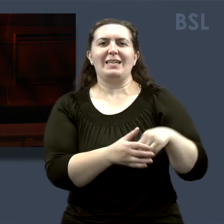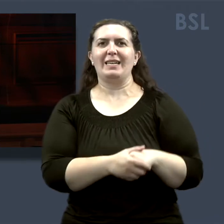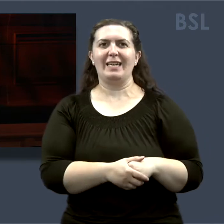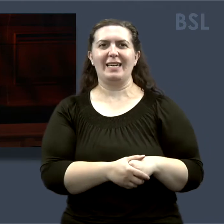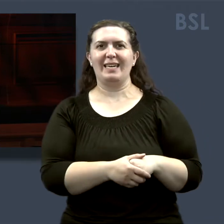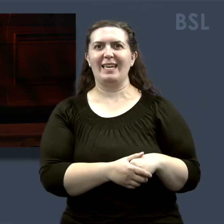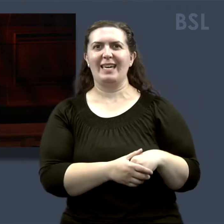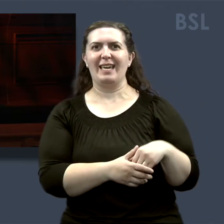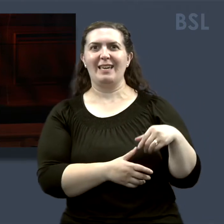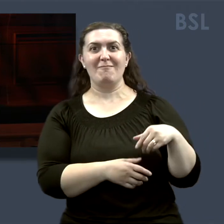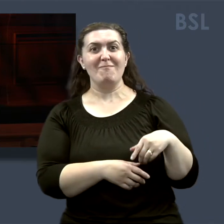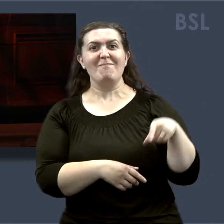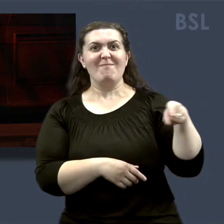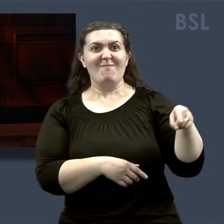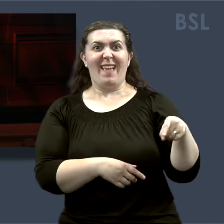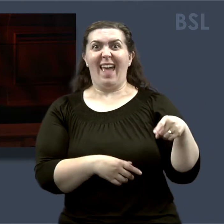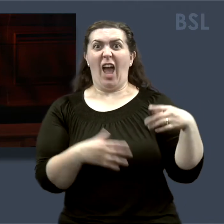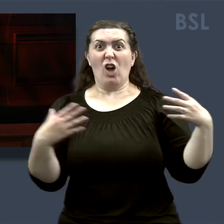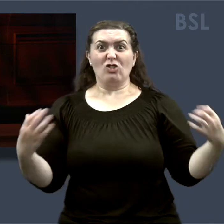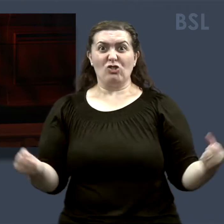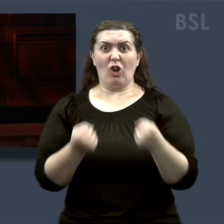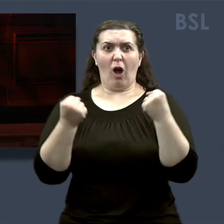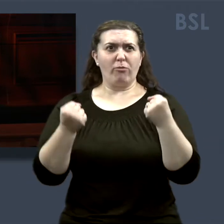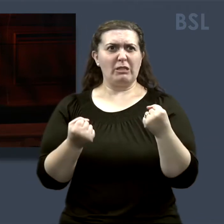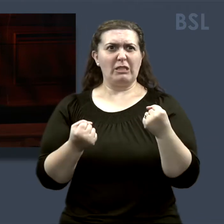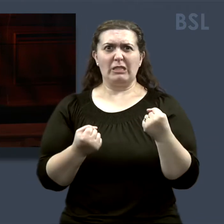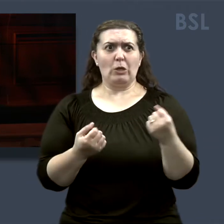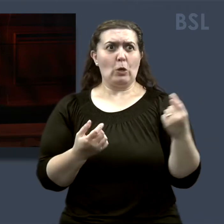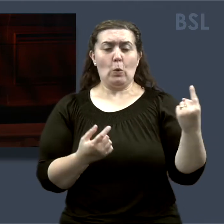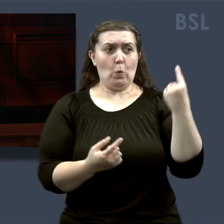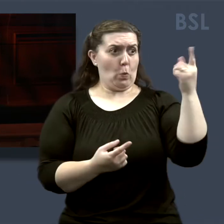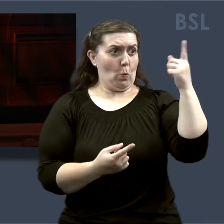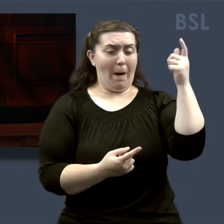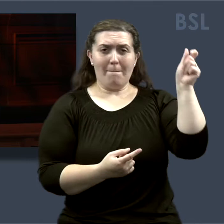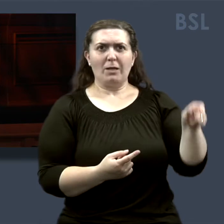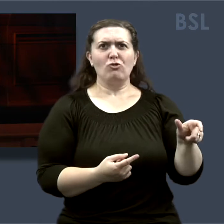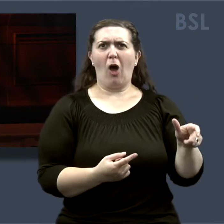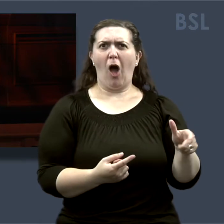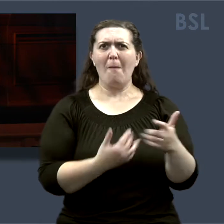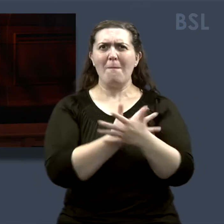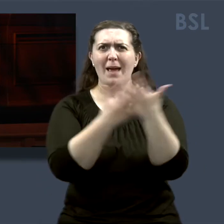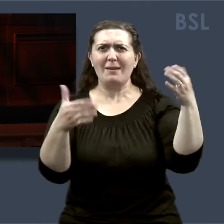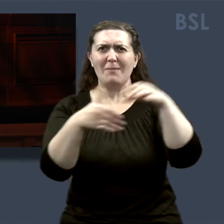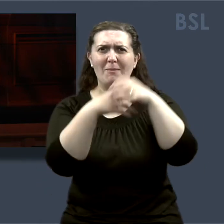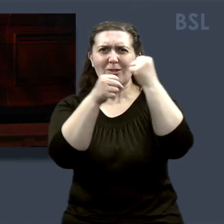It is a courage repeated every day by faithful members of the Church throughout the world.